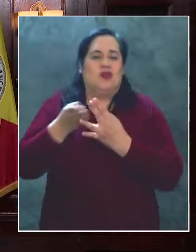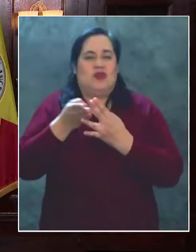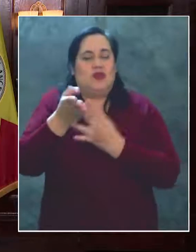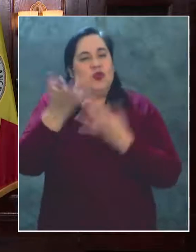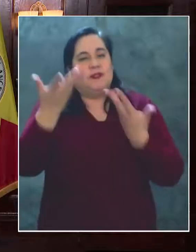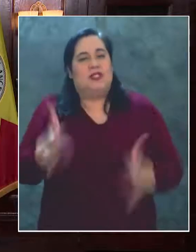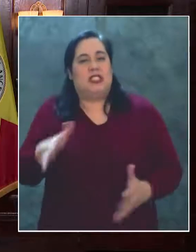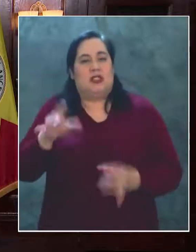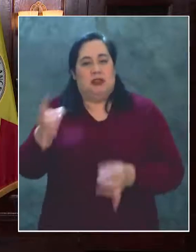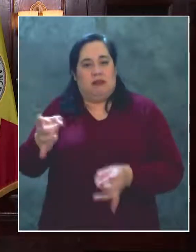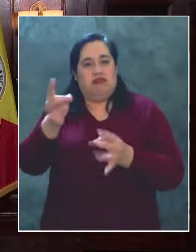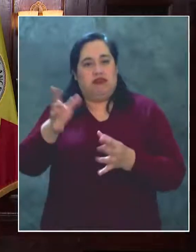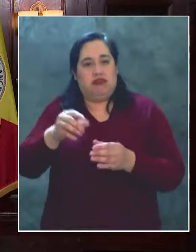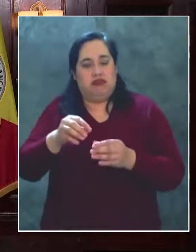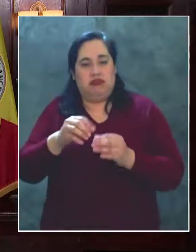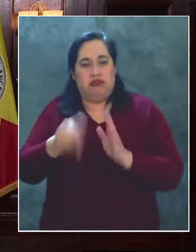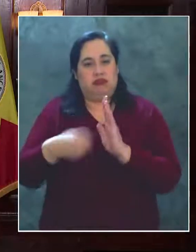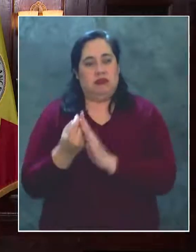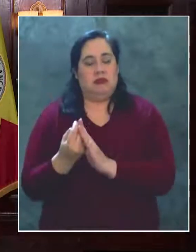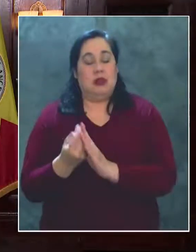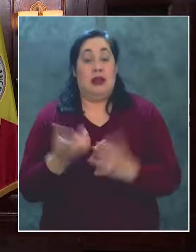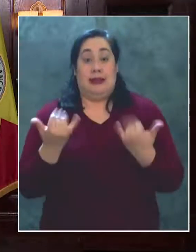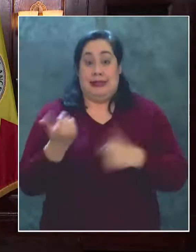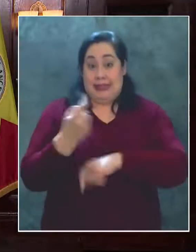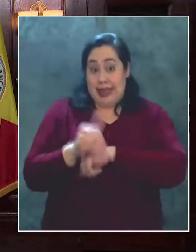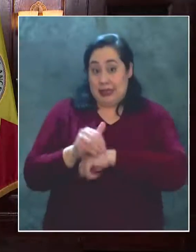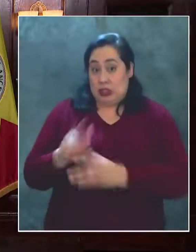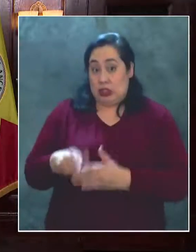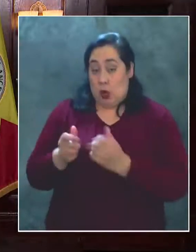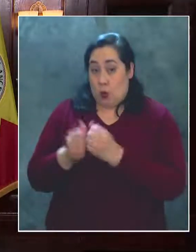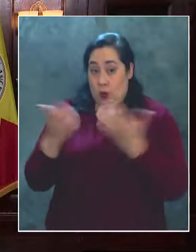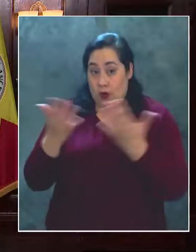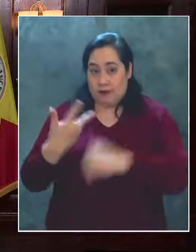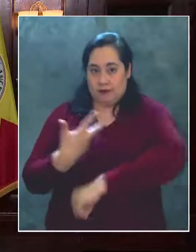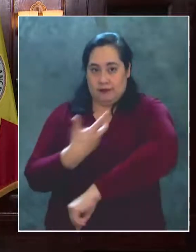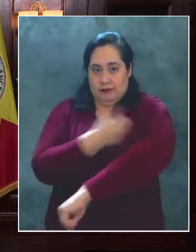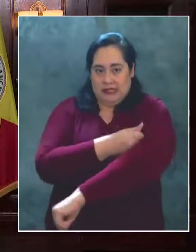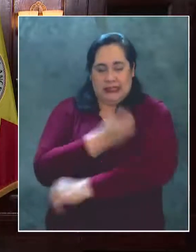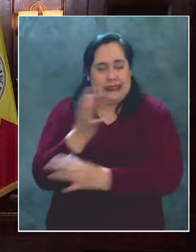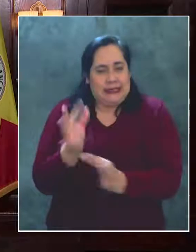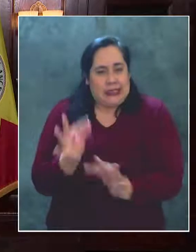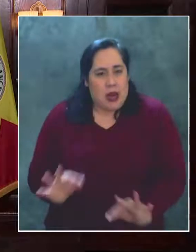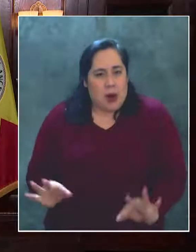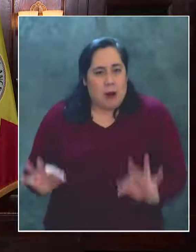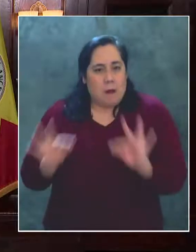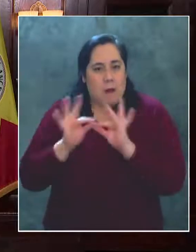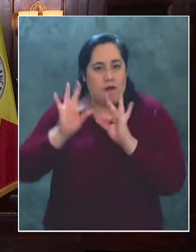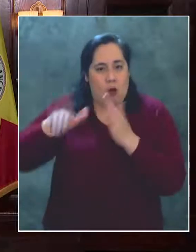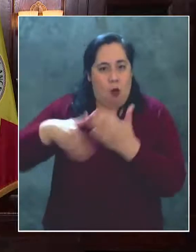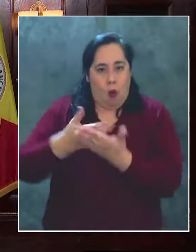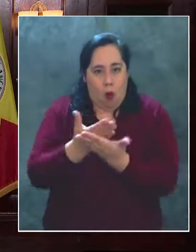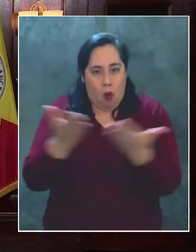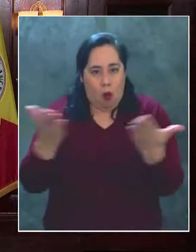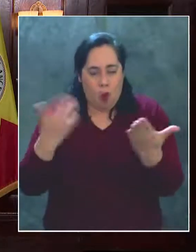OUT OF THIS PANDEMIC. TONIGHT, LET ME START WITH THE VACCINES. AND THIS IS A CRITICAL MOMENT FOR ALL OF US.